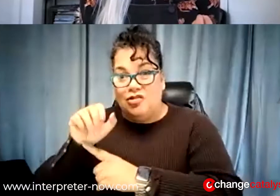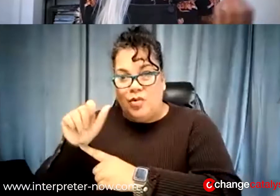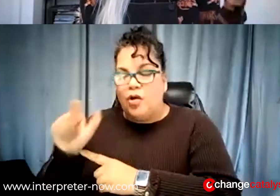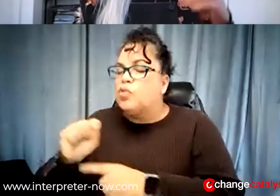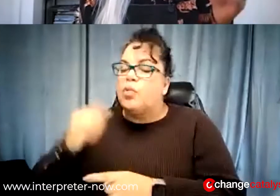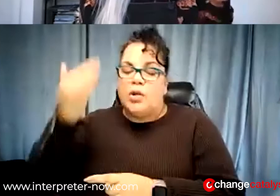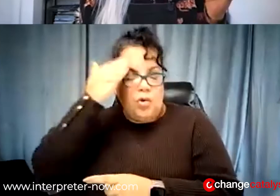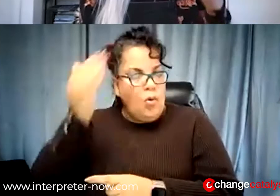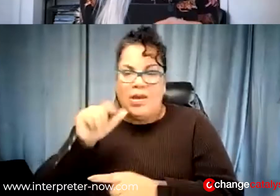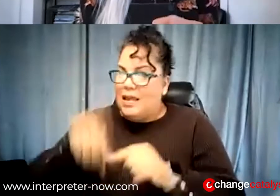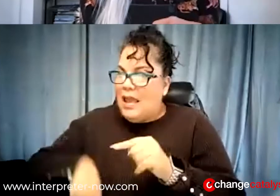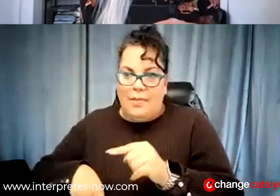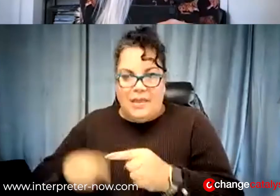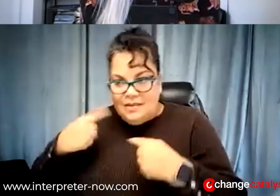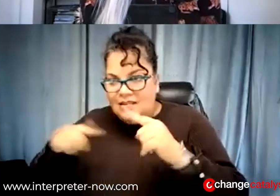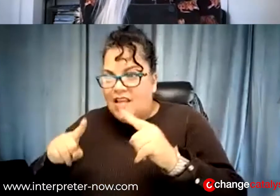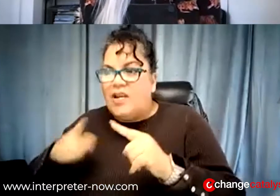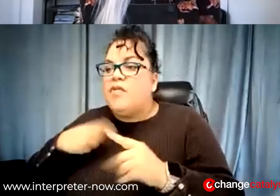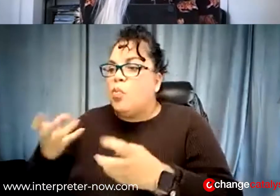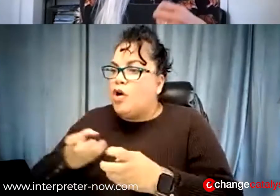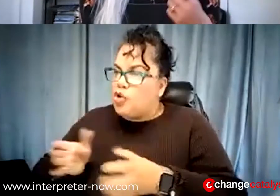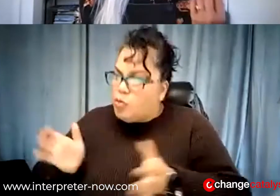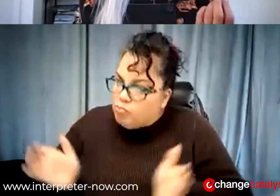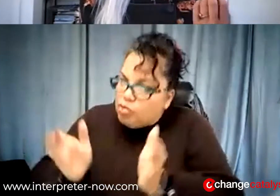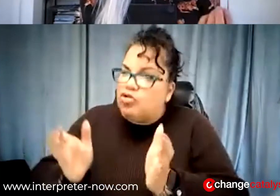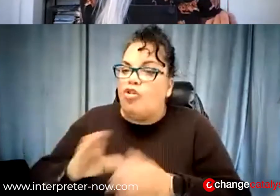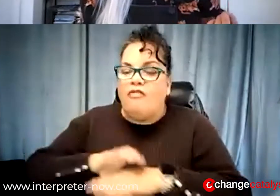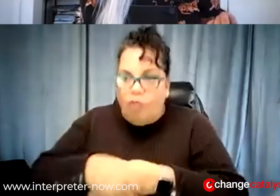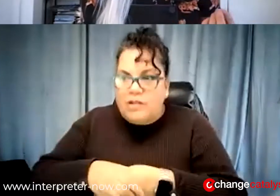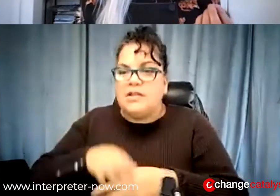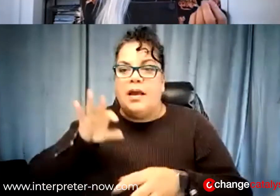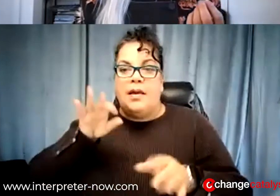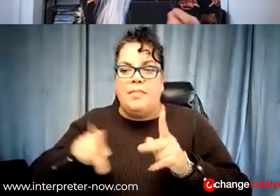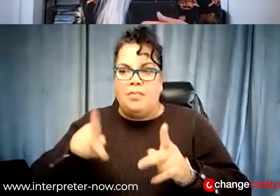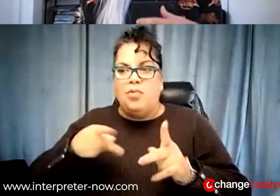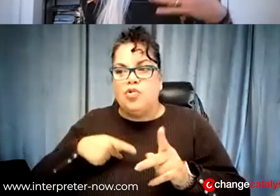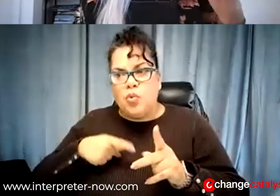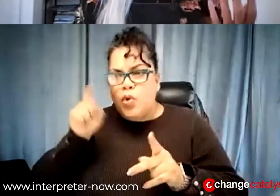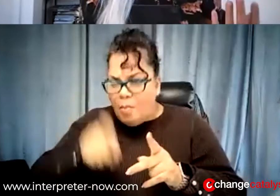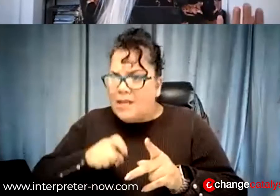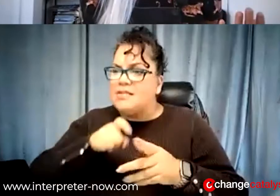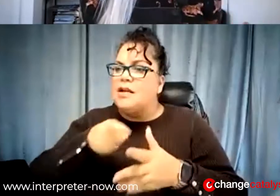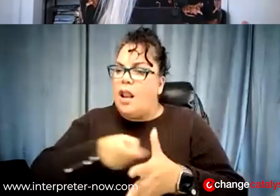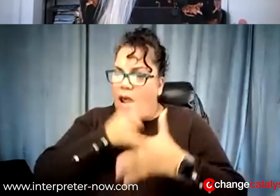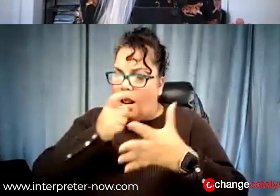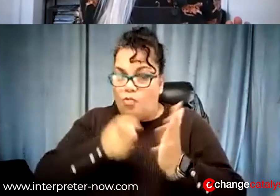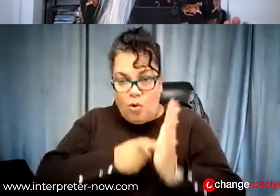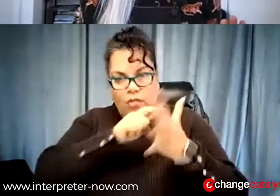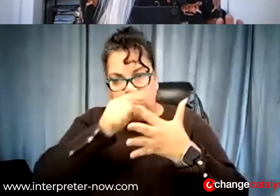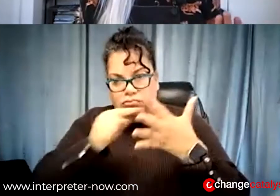that if we push people through marketing funnels. So, part of that is having a very intentional and yet still growth-oriented mindset where